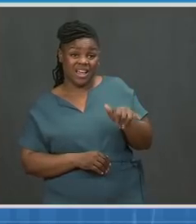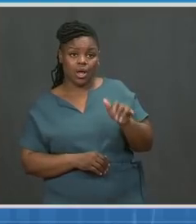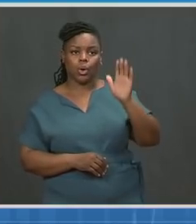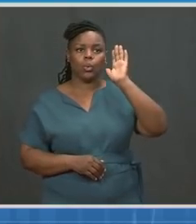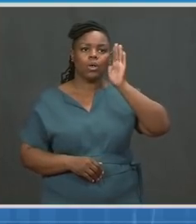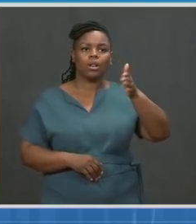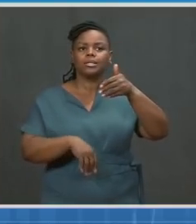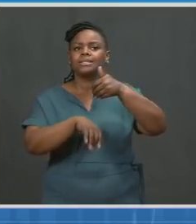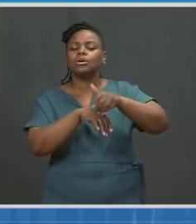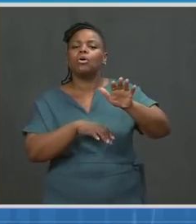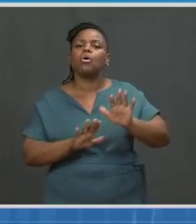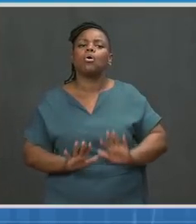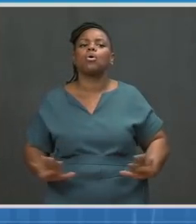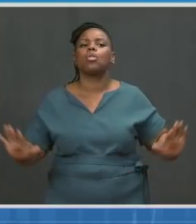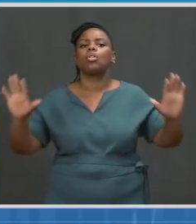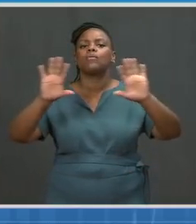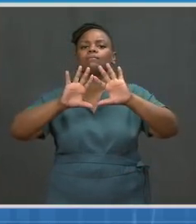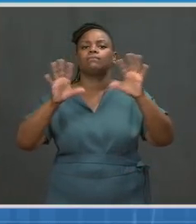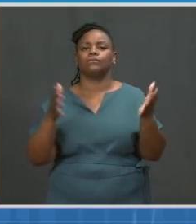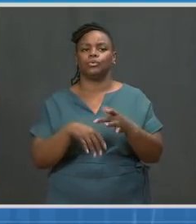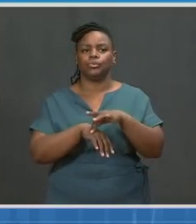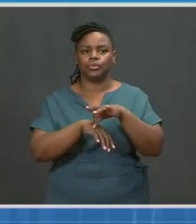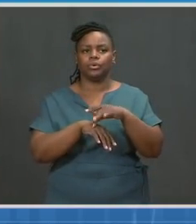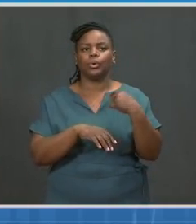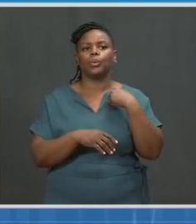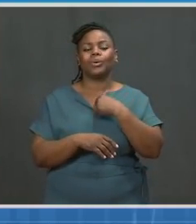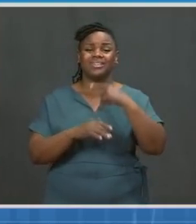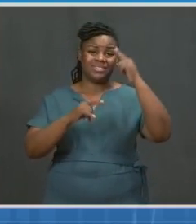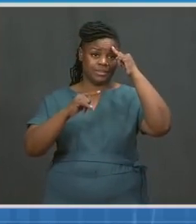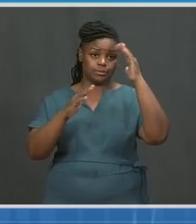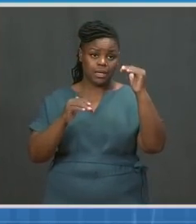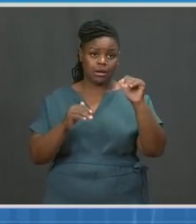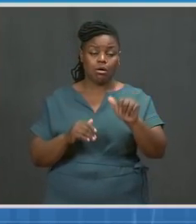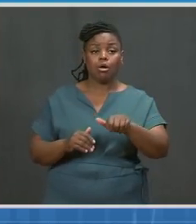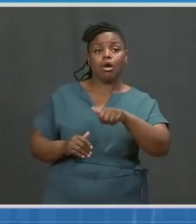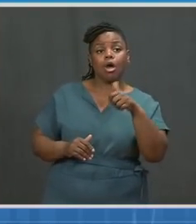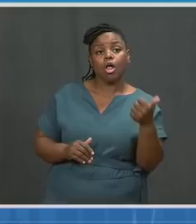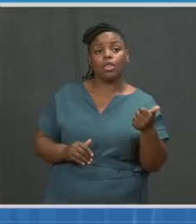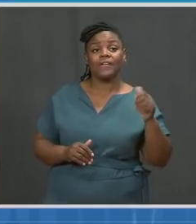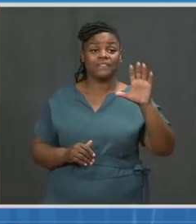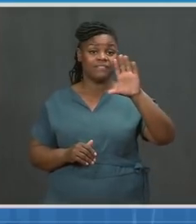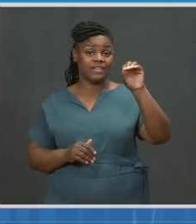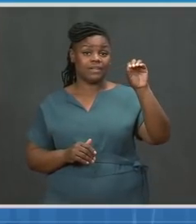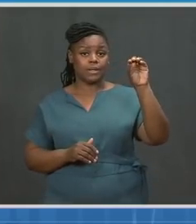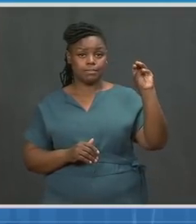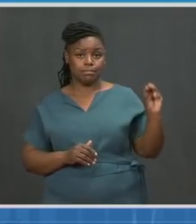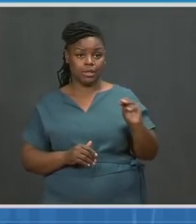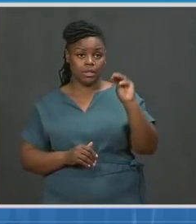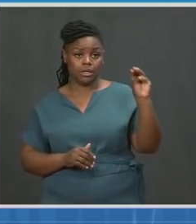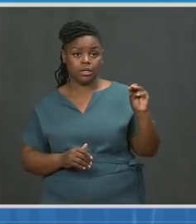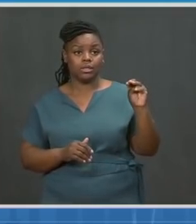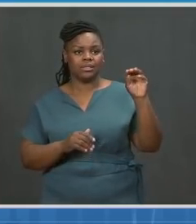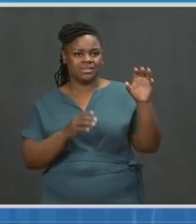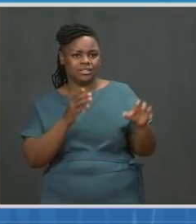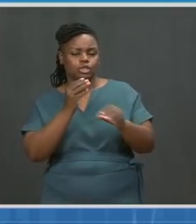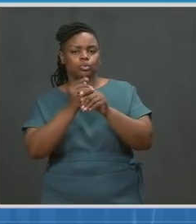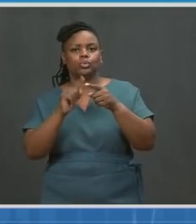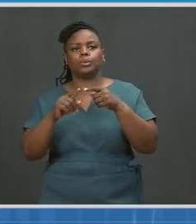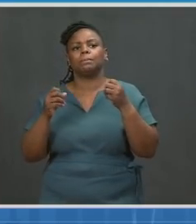And then, we expect, over the next couple of months, another 50 million. You know, this is, of course, in addition to many of the strategies that Dr. Fauci, myself, Jeff,